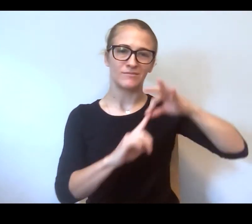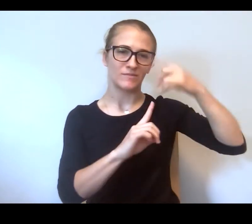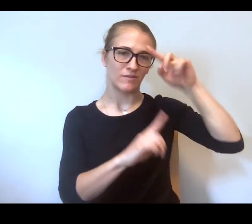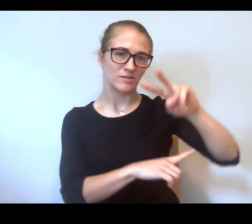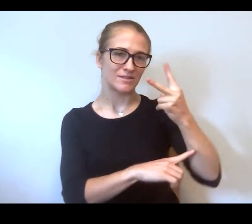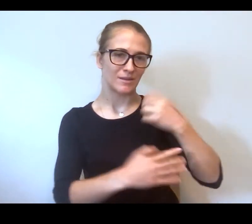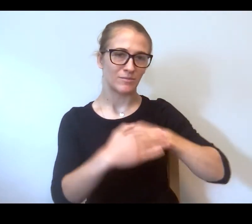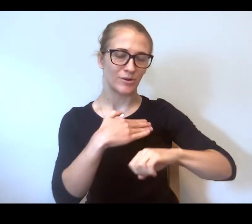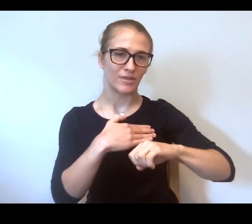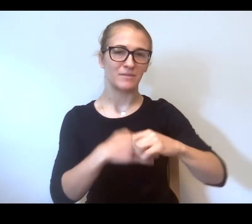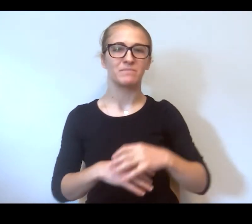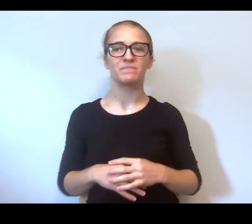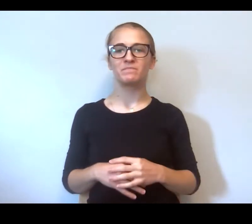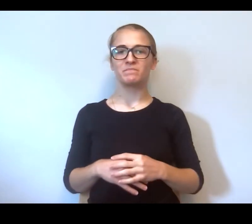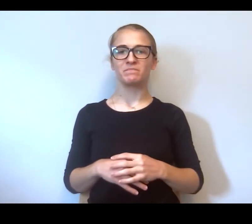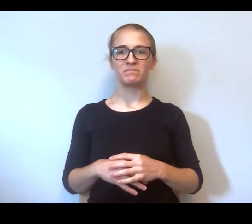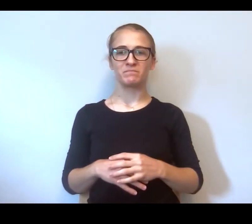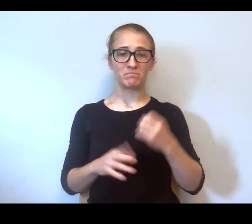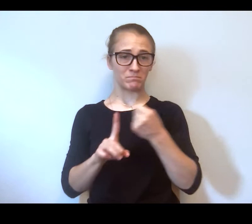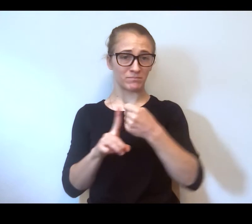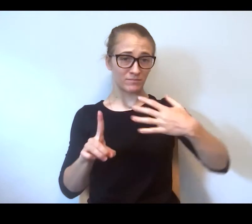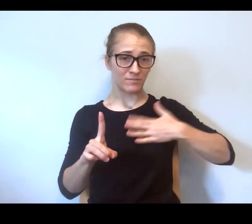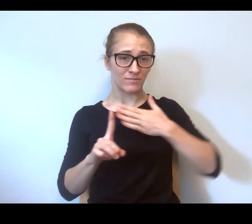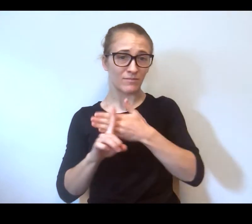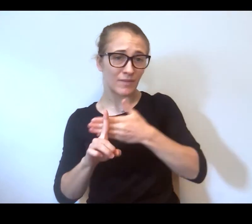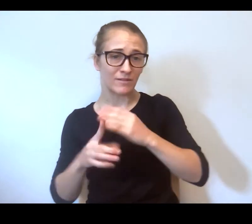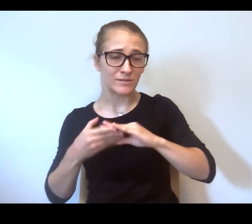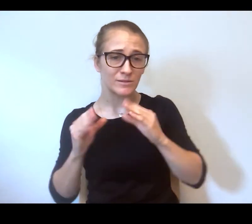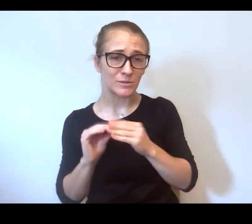DRNY gave me. So a little bit about my